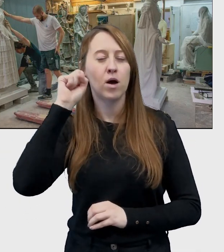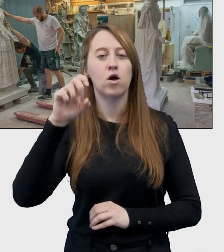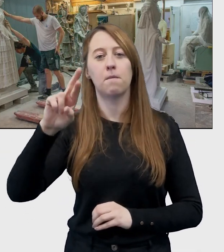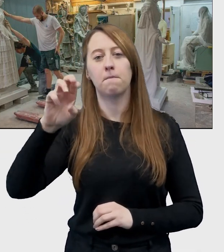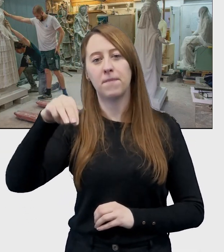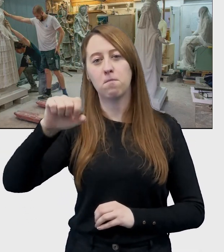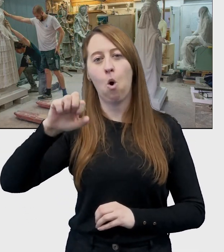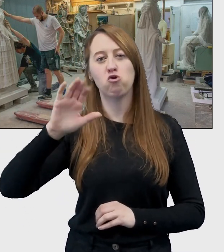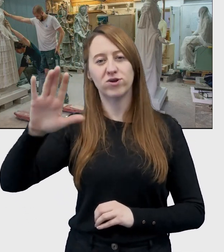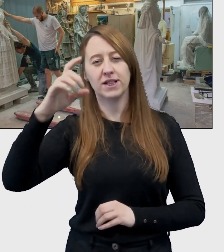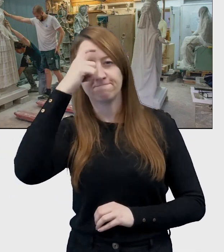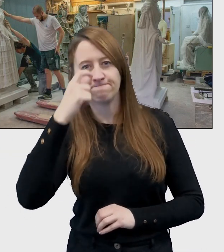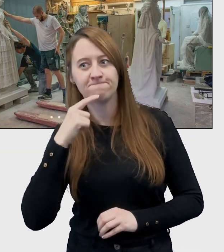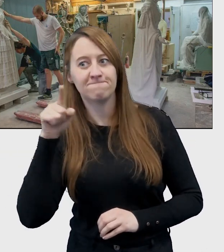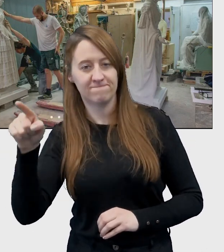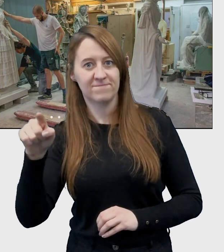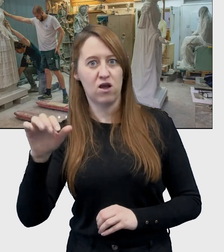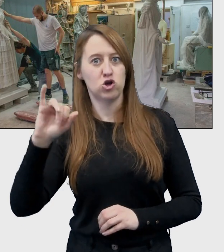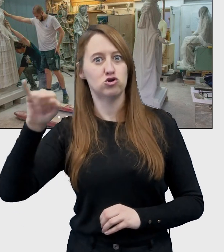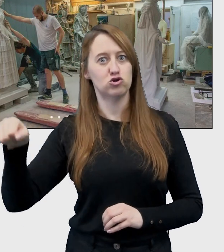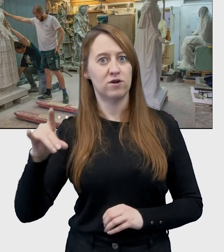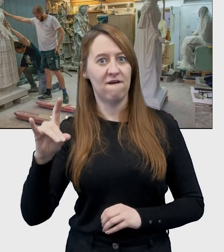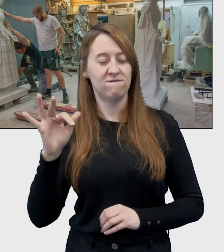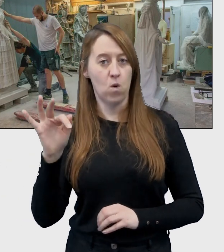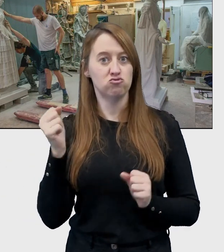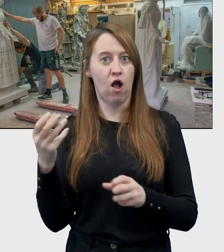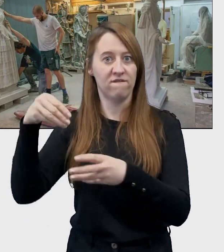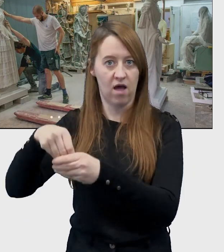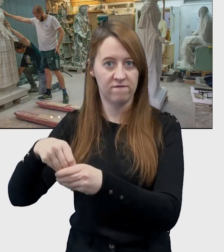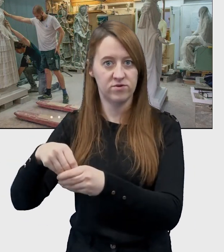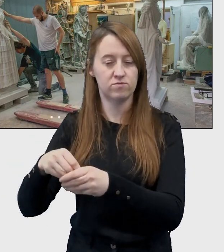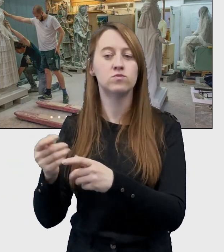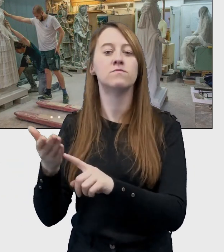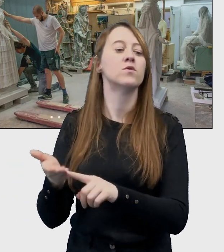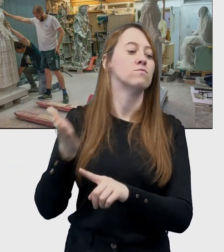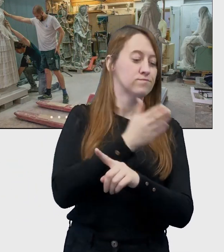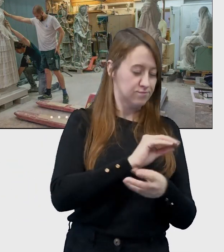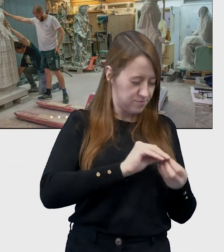So once you have the final clay models and the client has approved all those final details have been put into it,